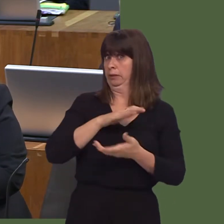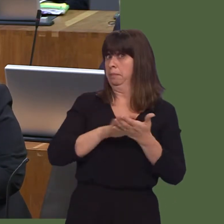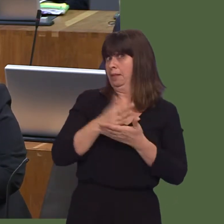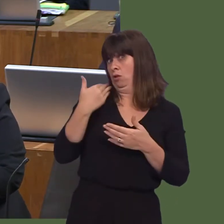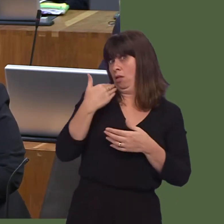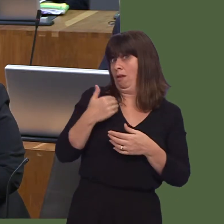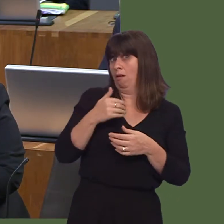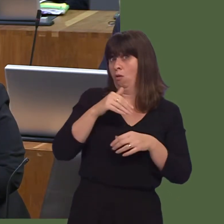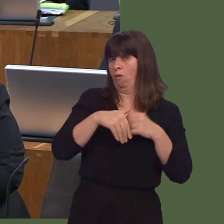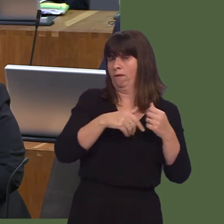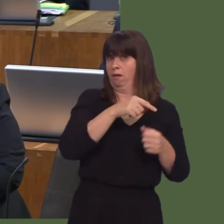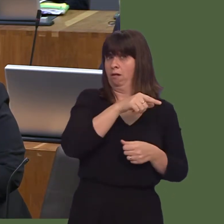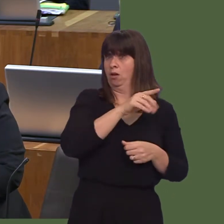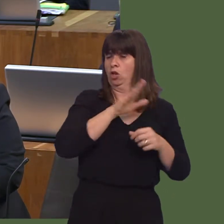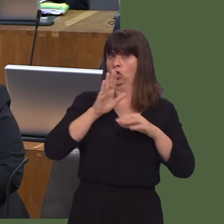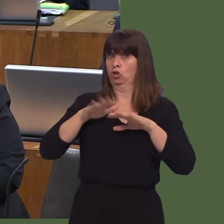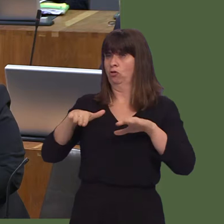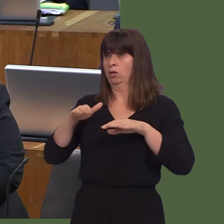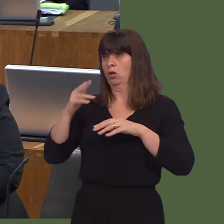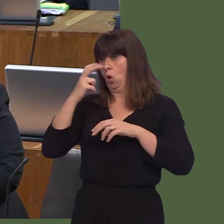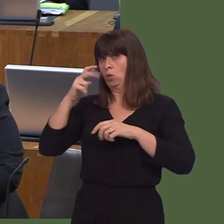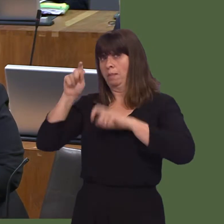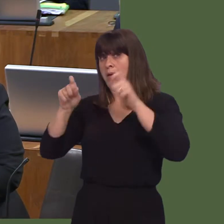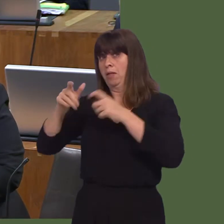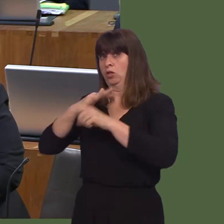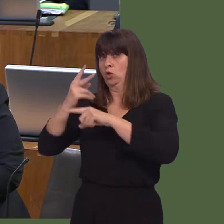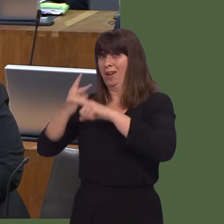for Children, Older People and Social Care is having with a range of partners around